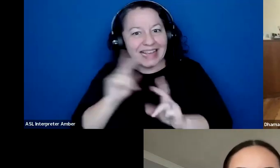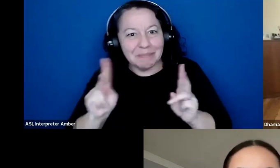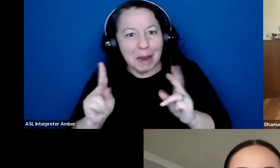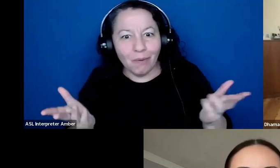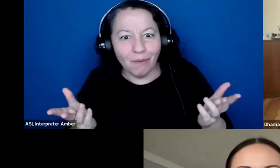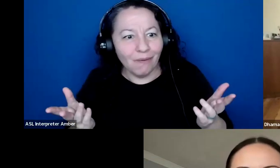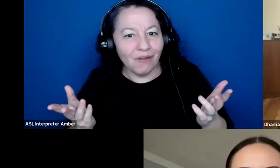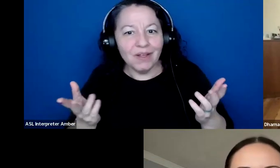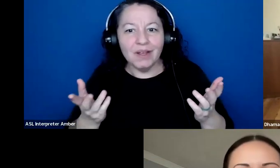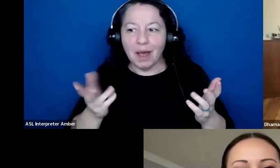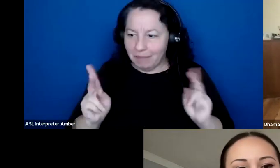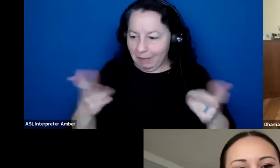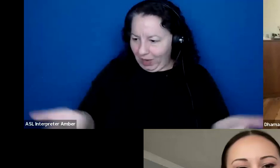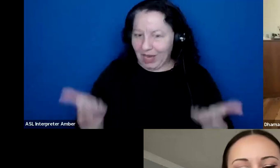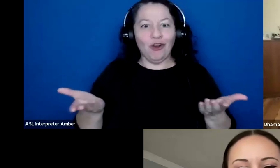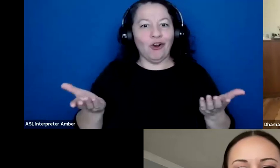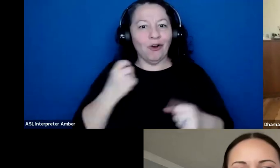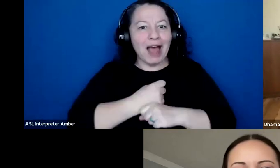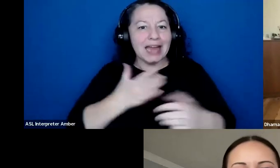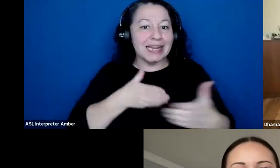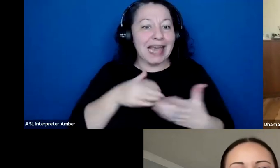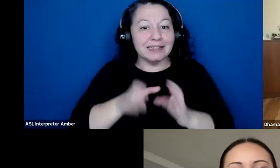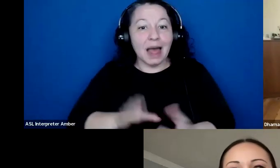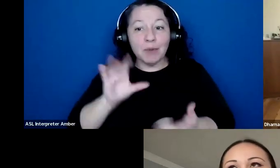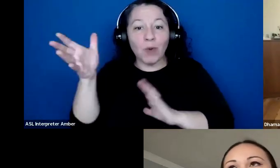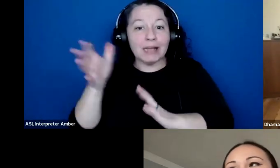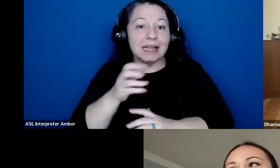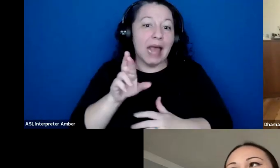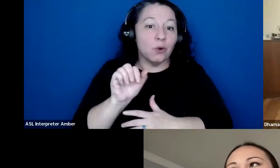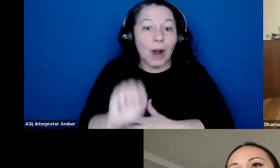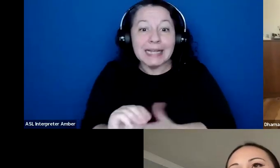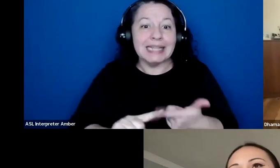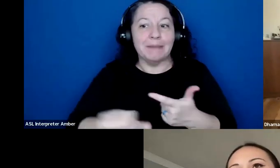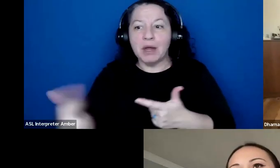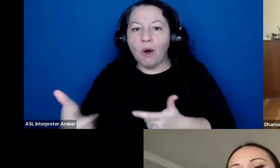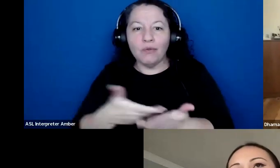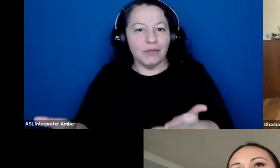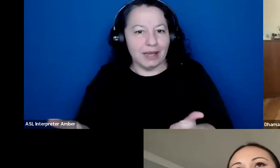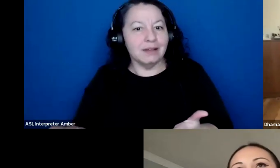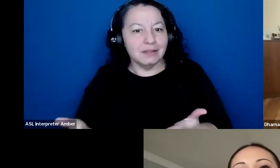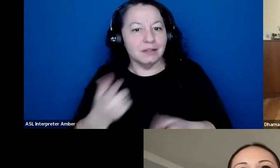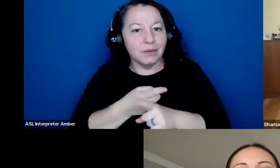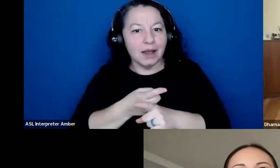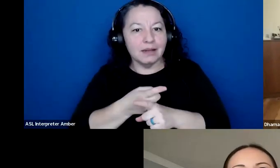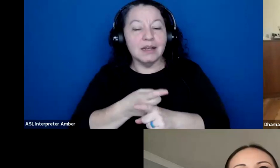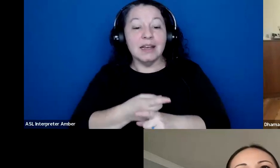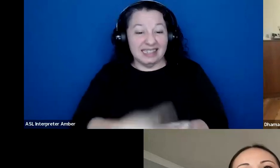against climate crisis and racism and other things like that. And I think that, you know, talking about this just transition,